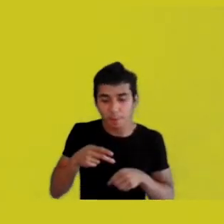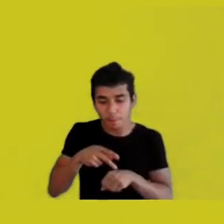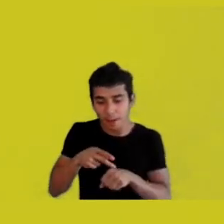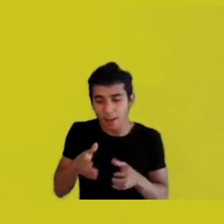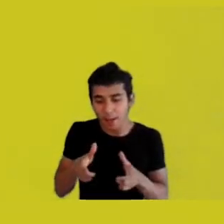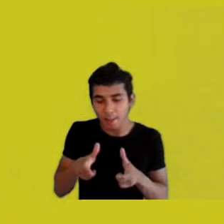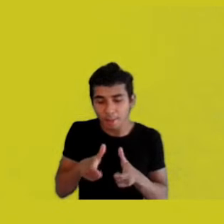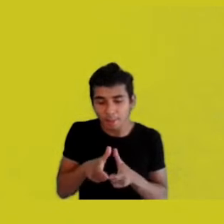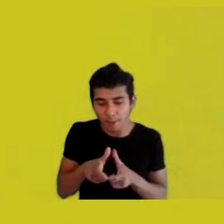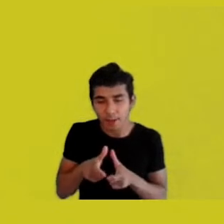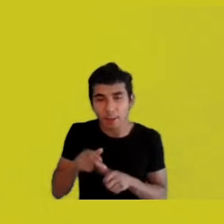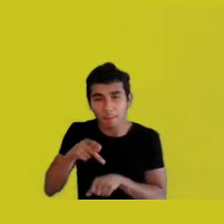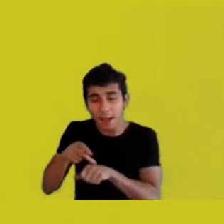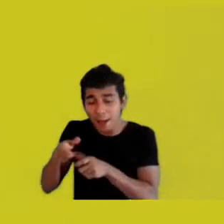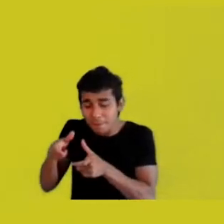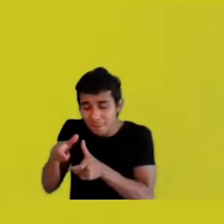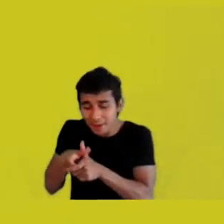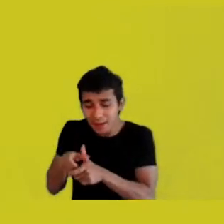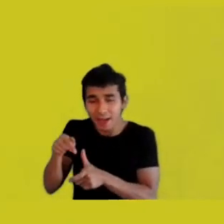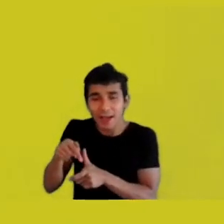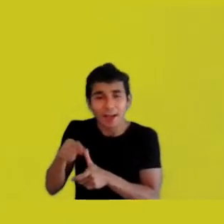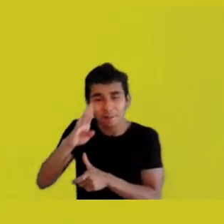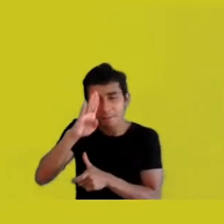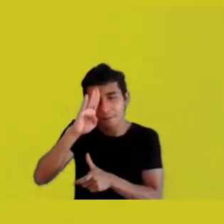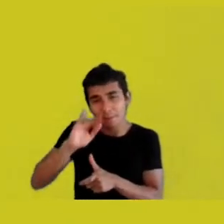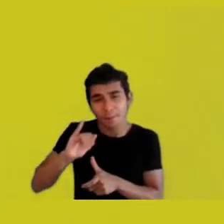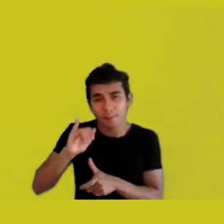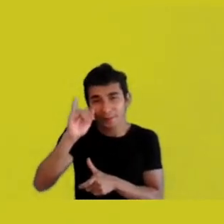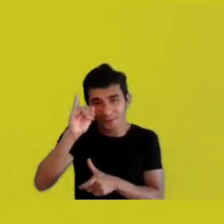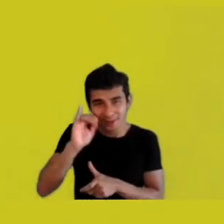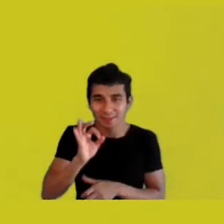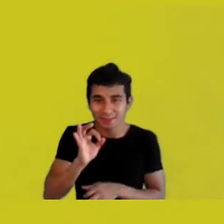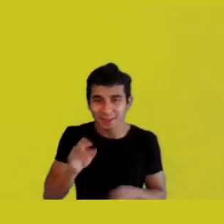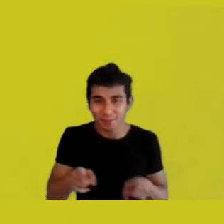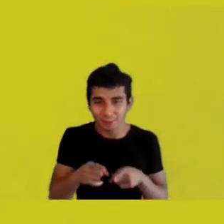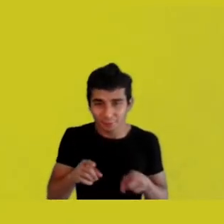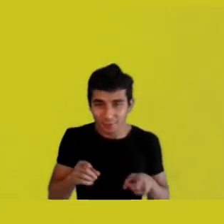In Salvador there’s a borough called Matatu, by the way.